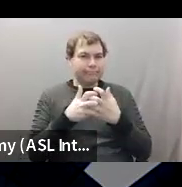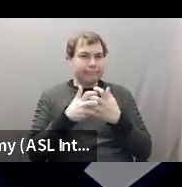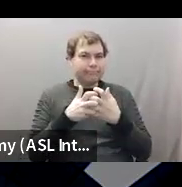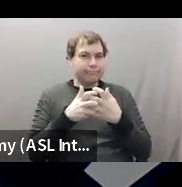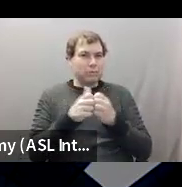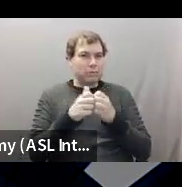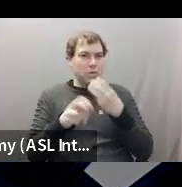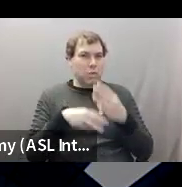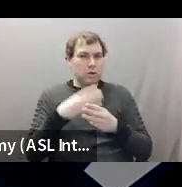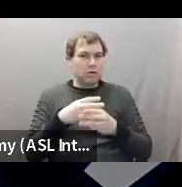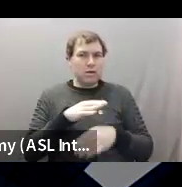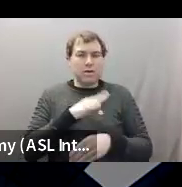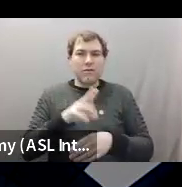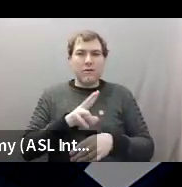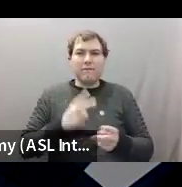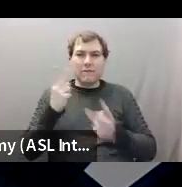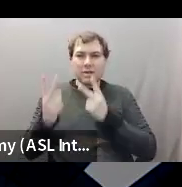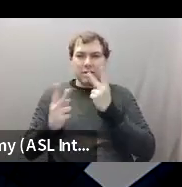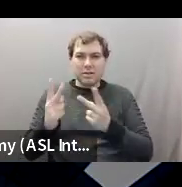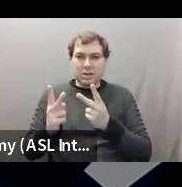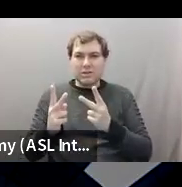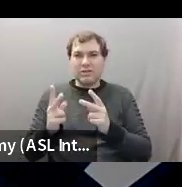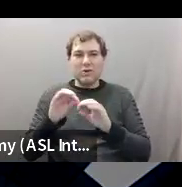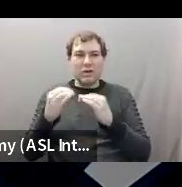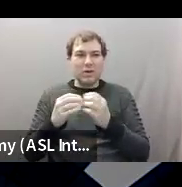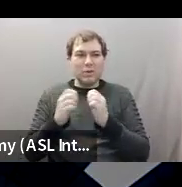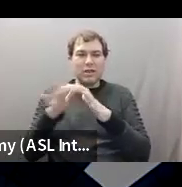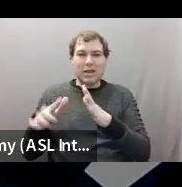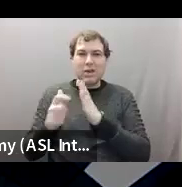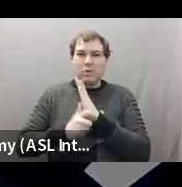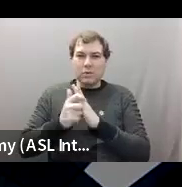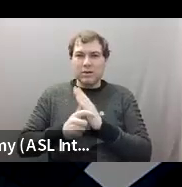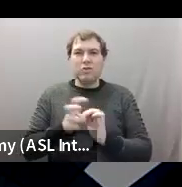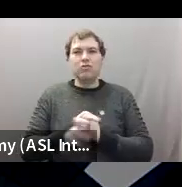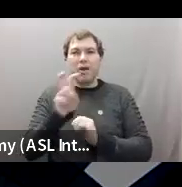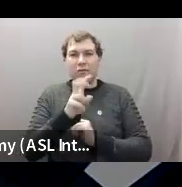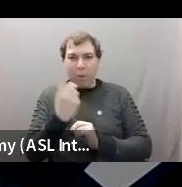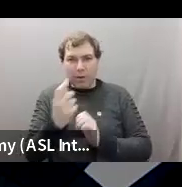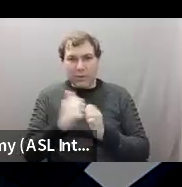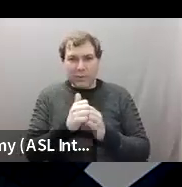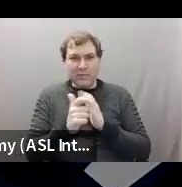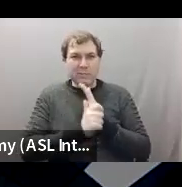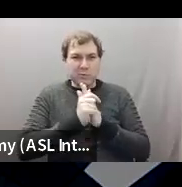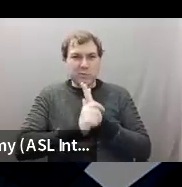Linda Pogue: Never visit an organization without dropping off a brochure. You might never travel without brochures, flyers, and and business cards.